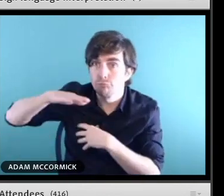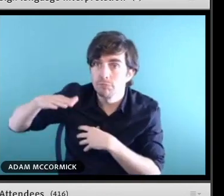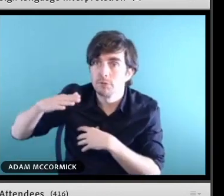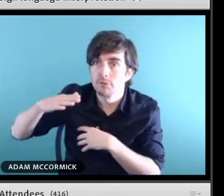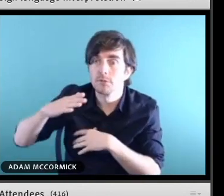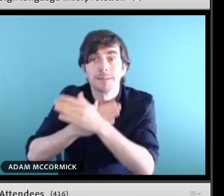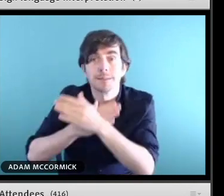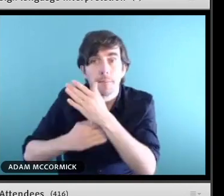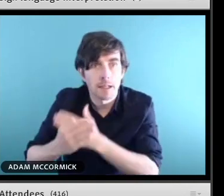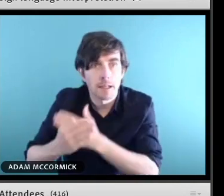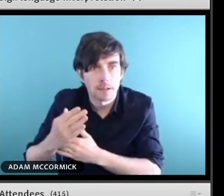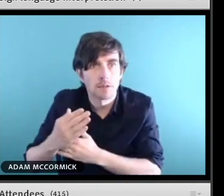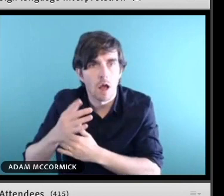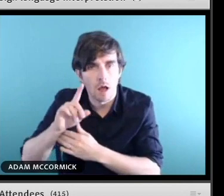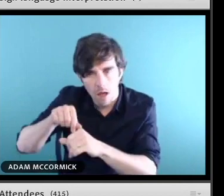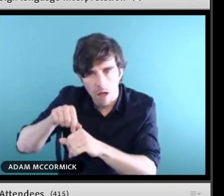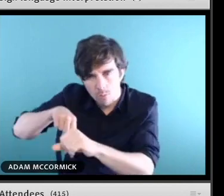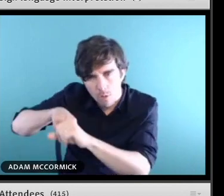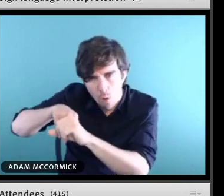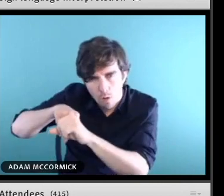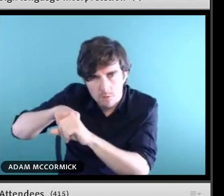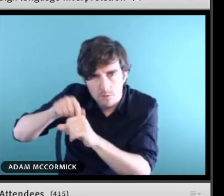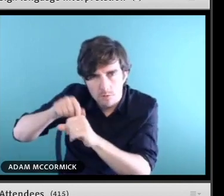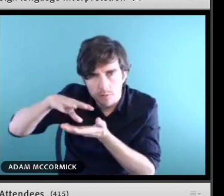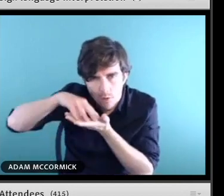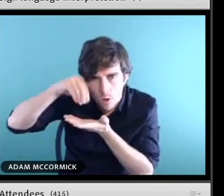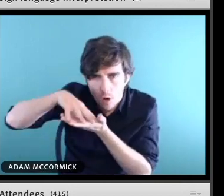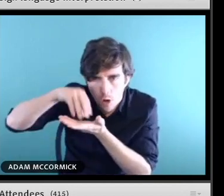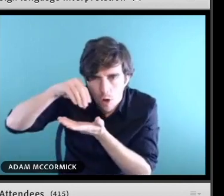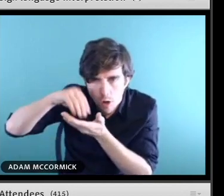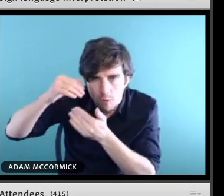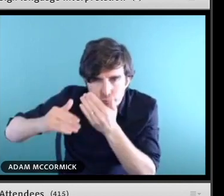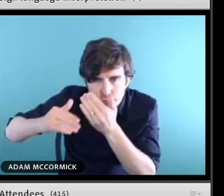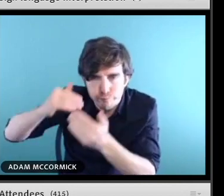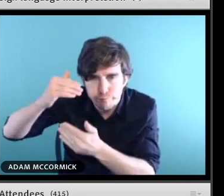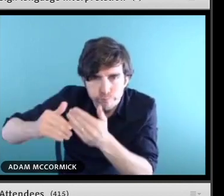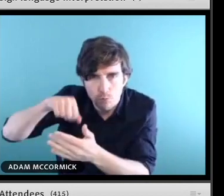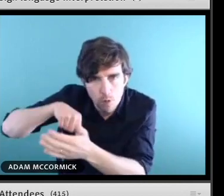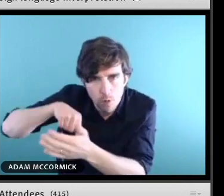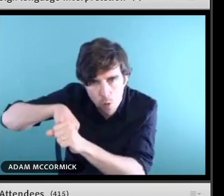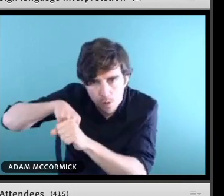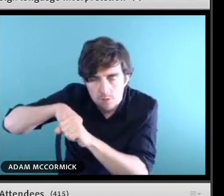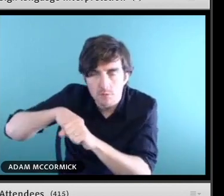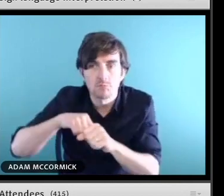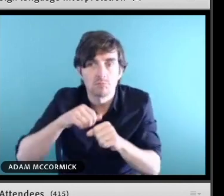compounding barriers to access. It also sets out the importance of inclusive mental health